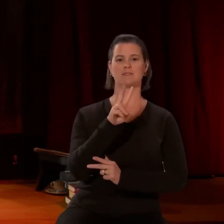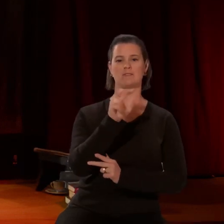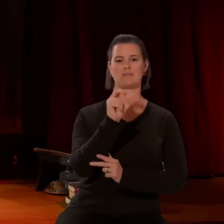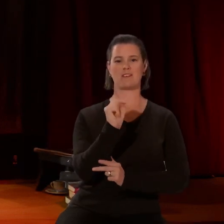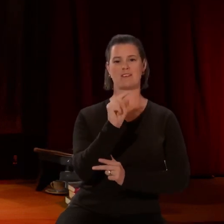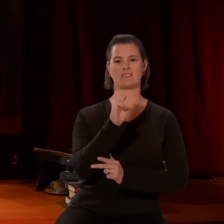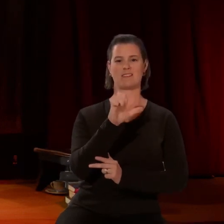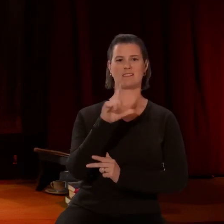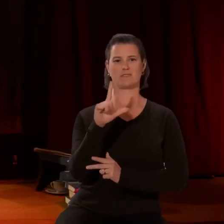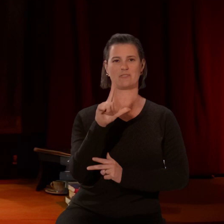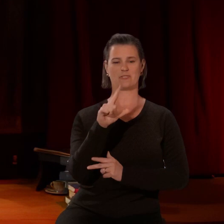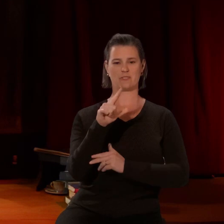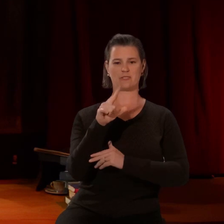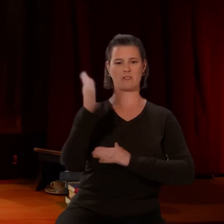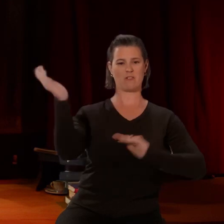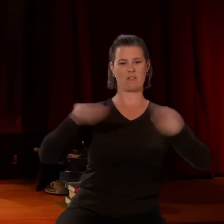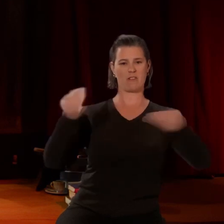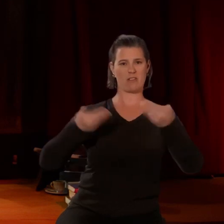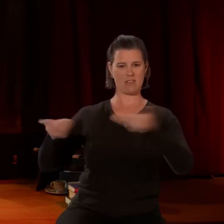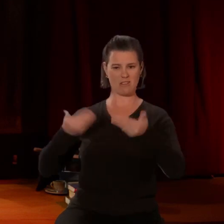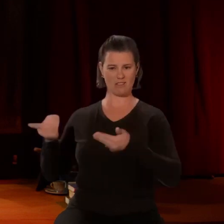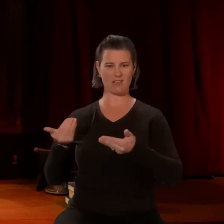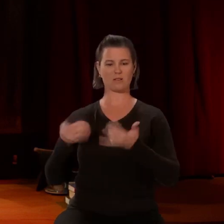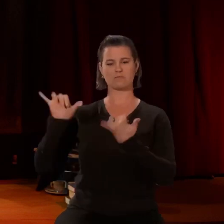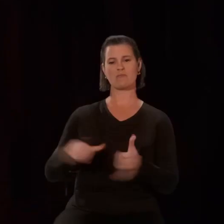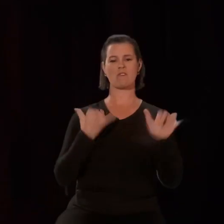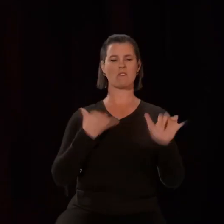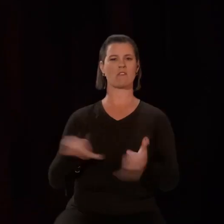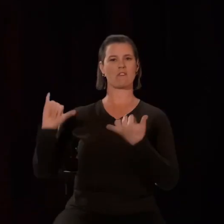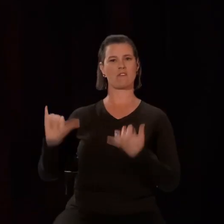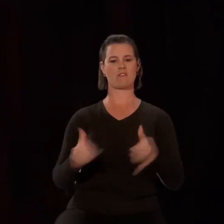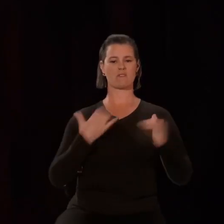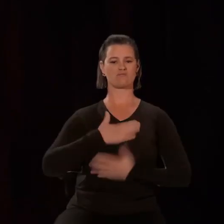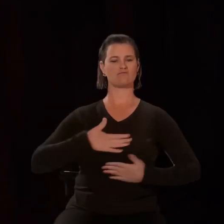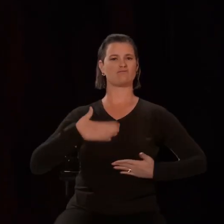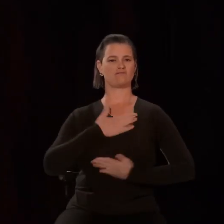to attend a festive evening of merry-making to be held at the farmhouse.